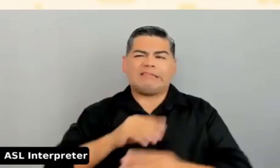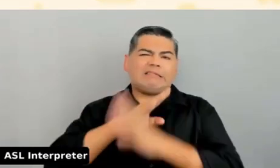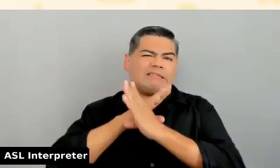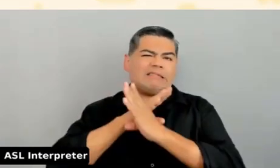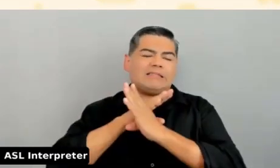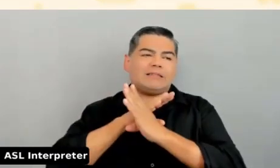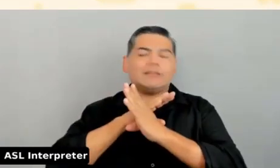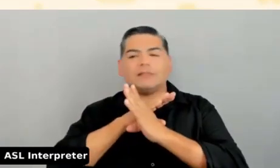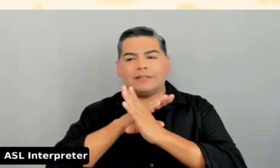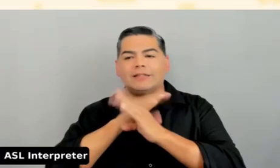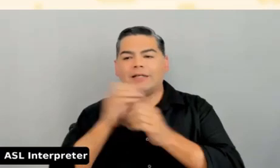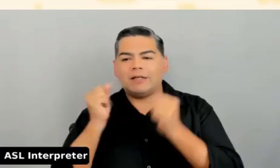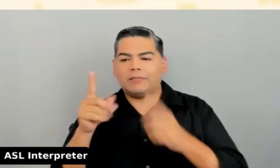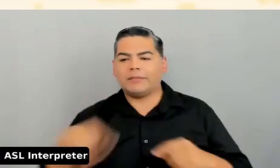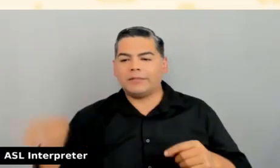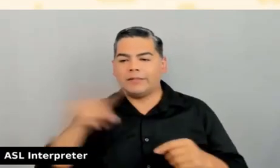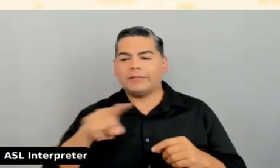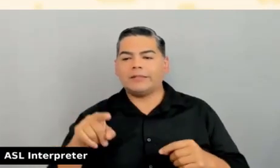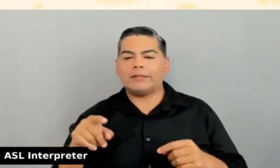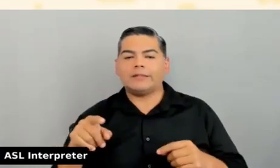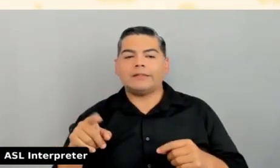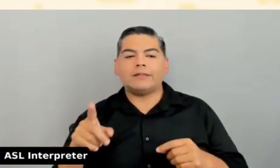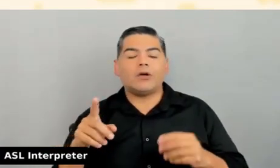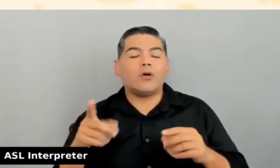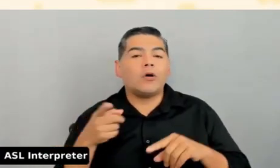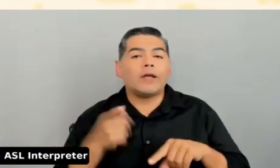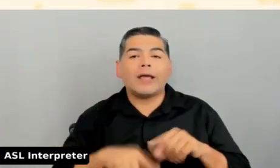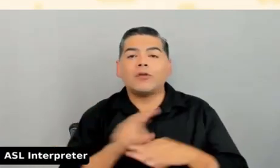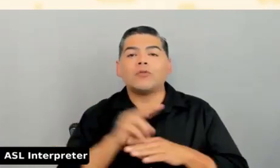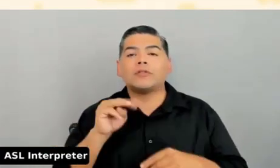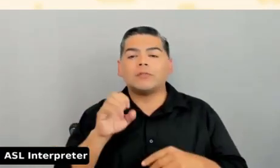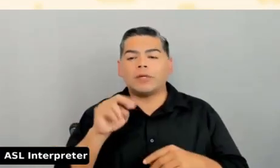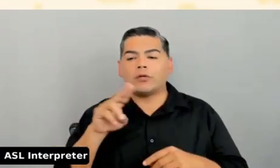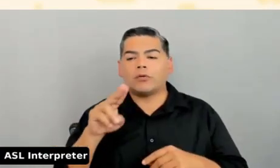Many of those are unusable menus, problems with the search options.